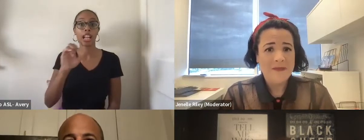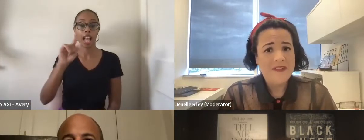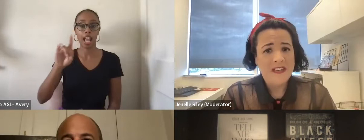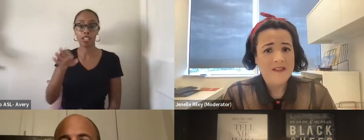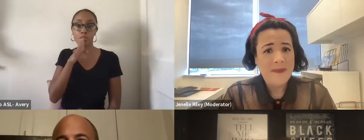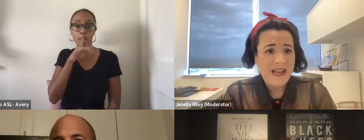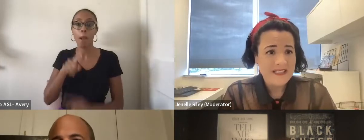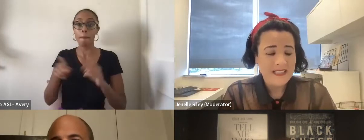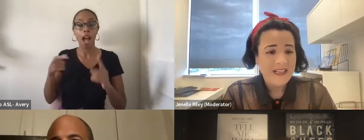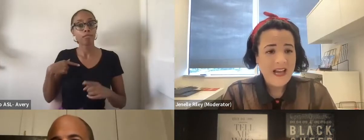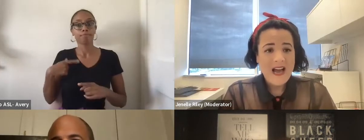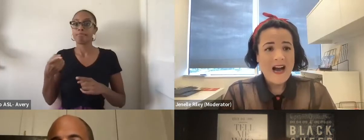Elizabeth II passing.